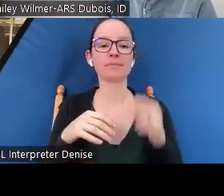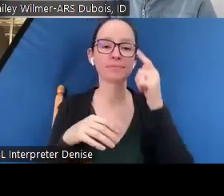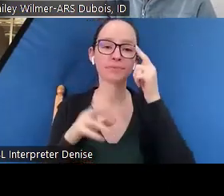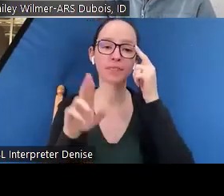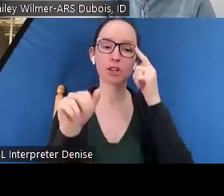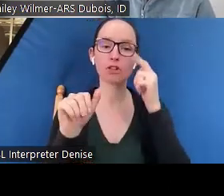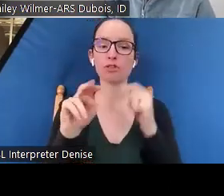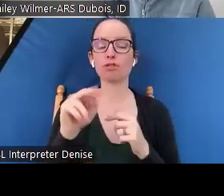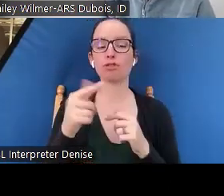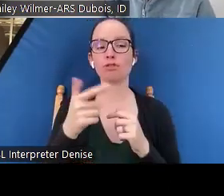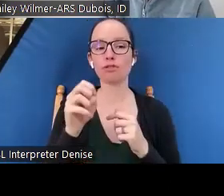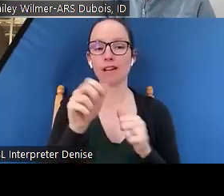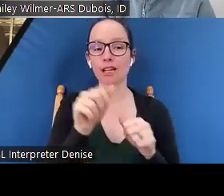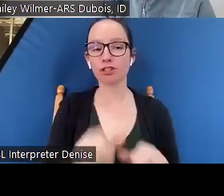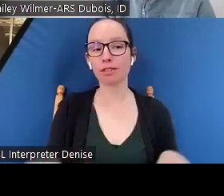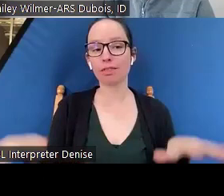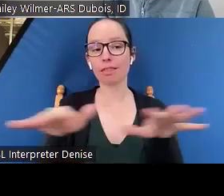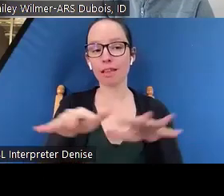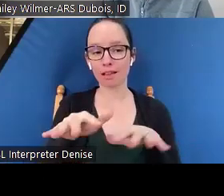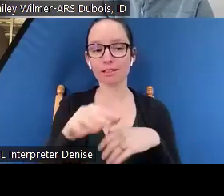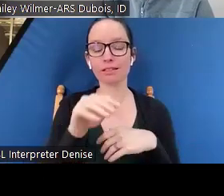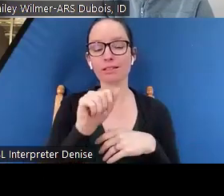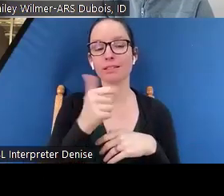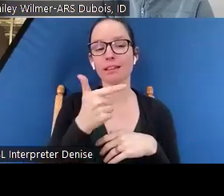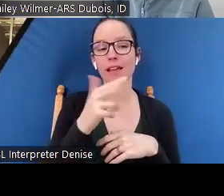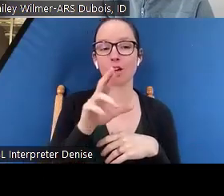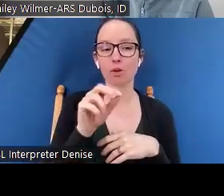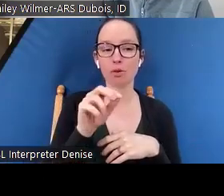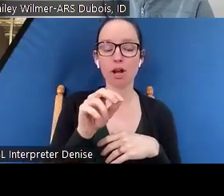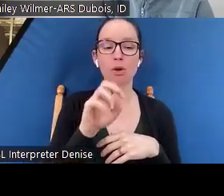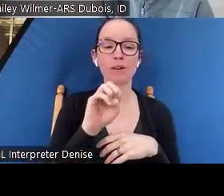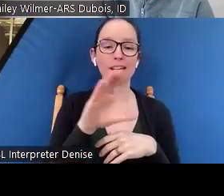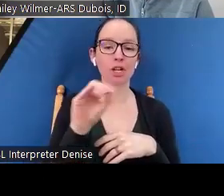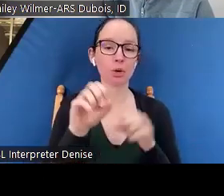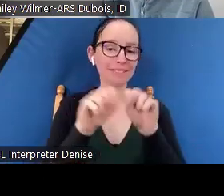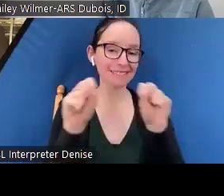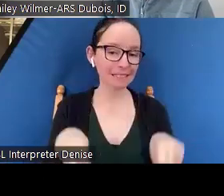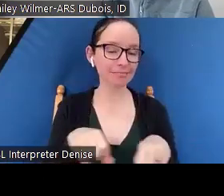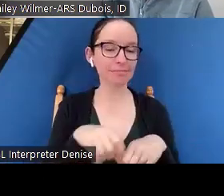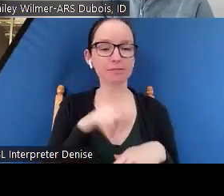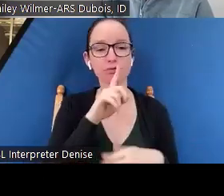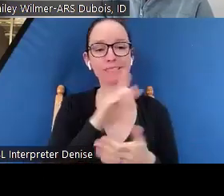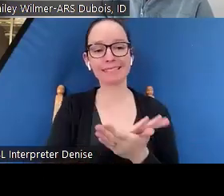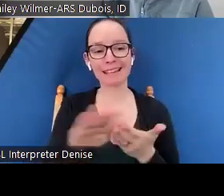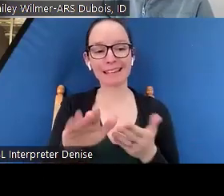ecological systems. I think they're a really nice place to start these